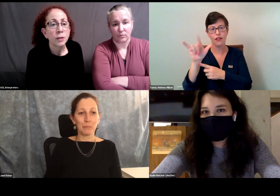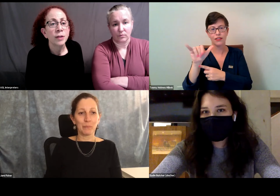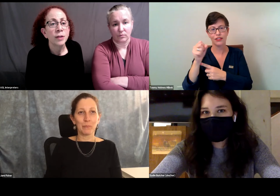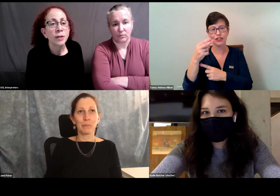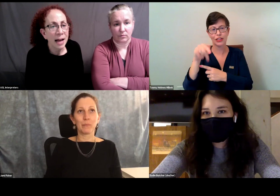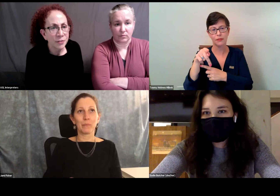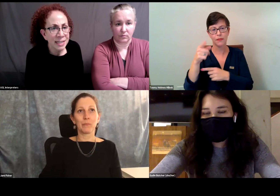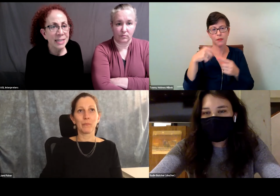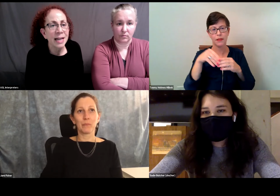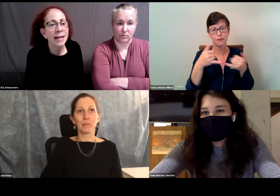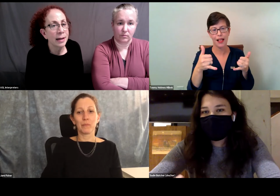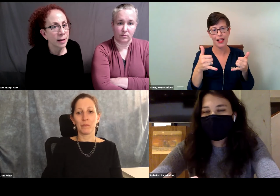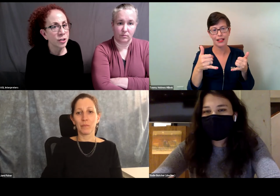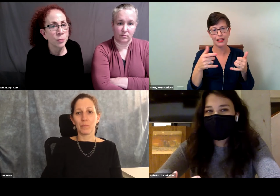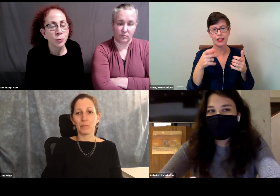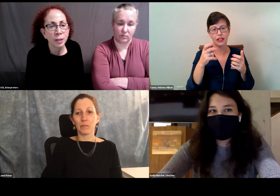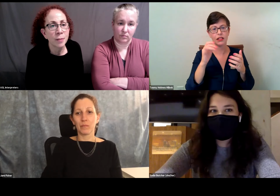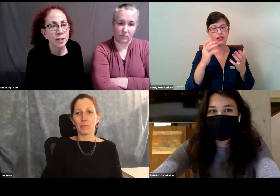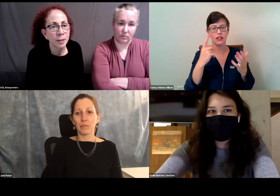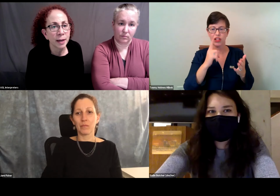that's where advocacy and ally ship really come into play.